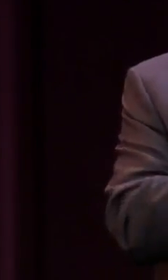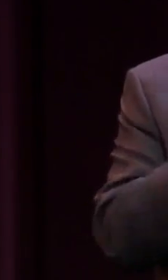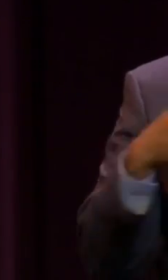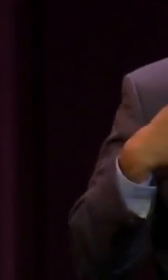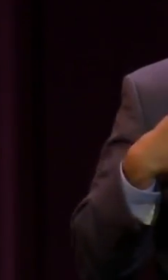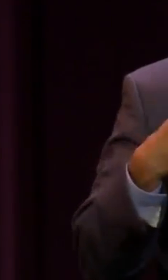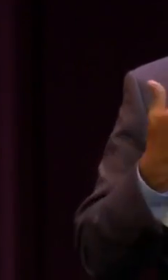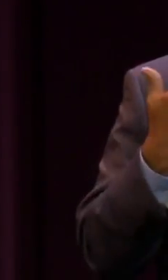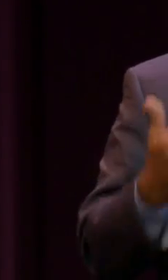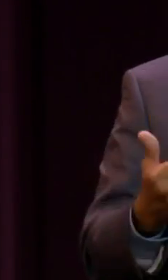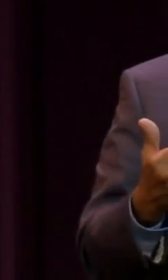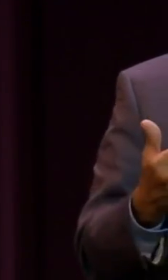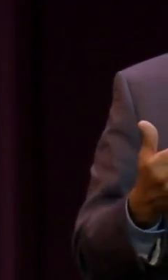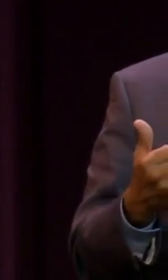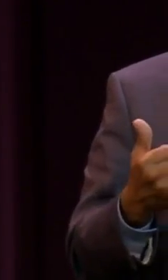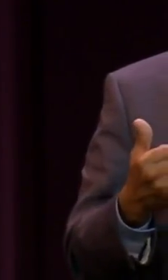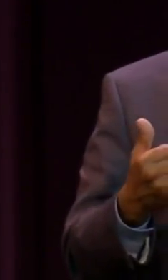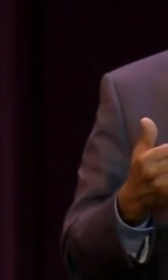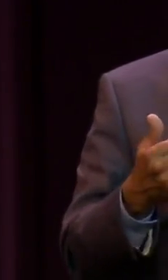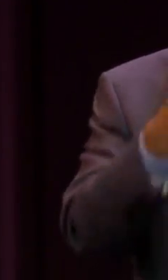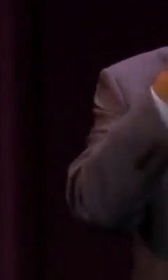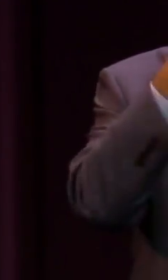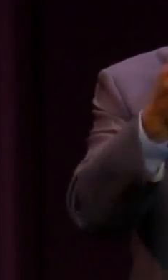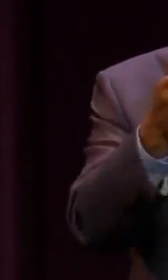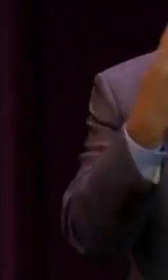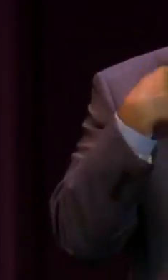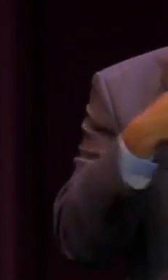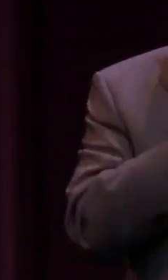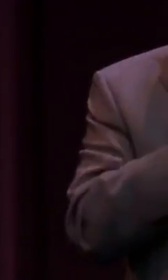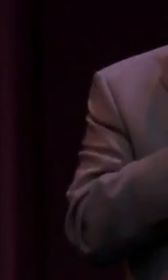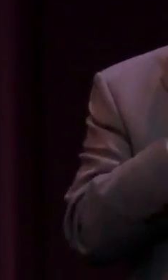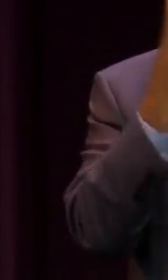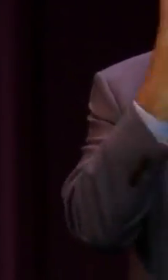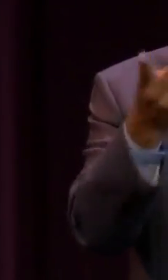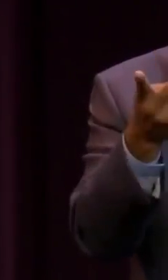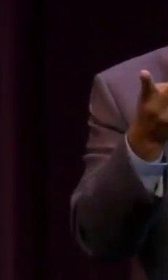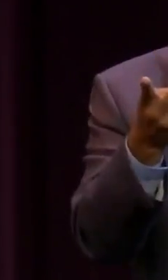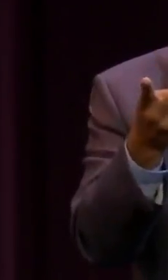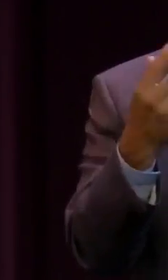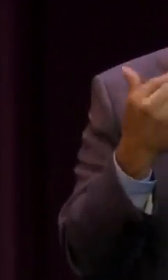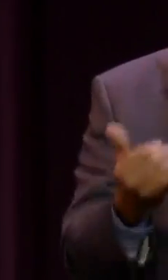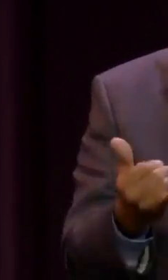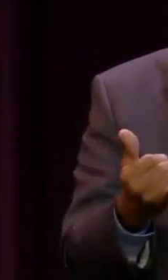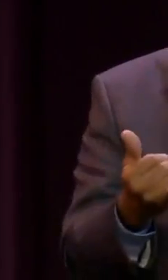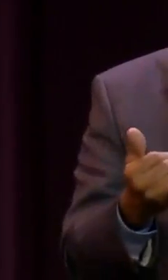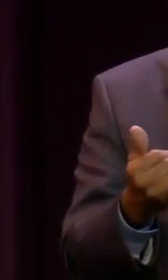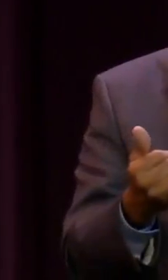NOW, THE INTERESTING THING FOR US TO SEE IS THAT THEY TELL OUR